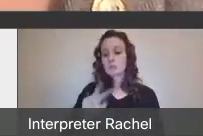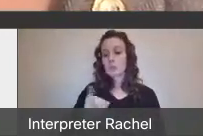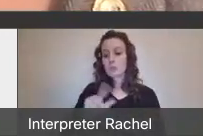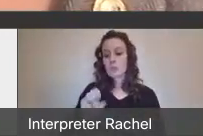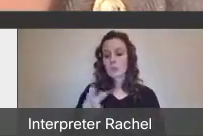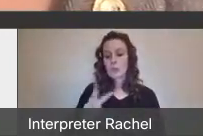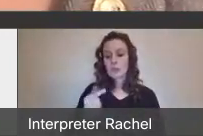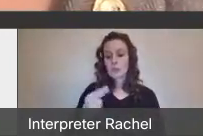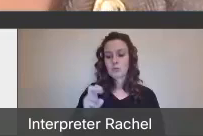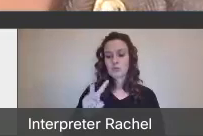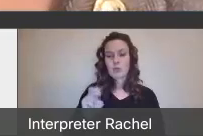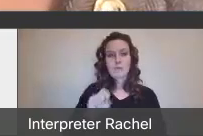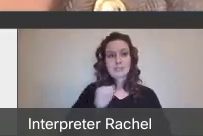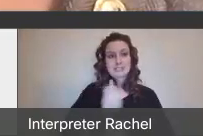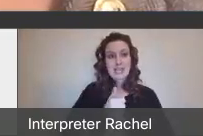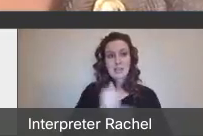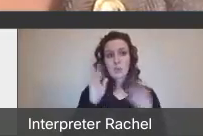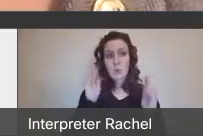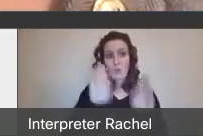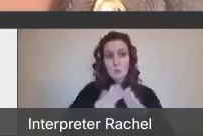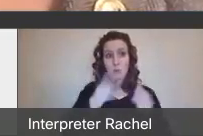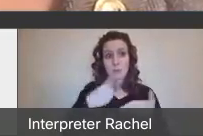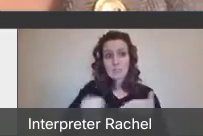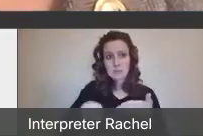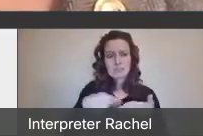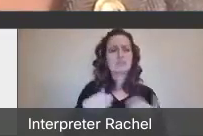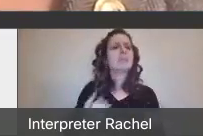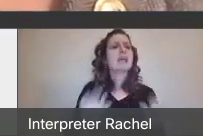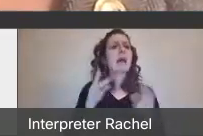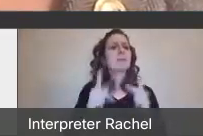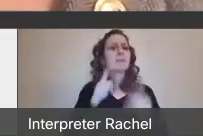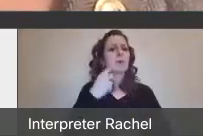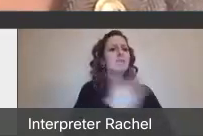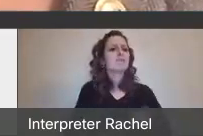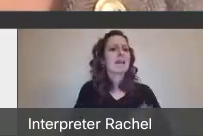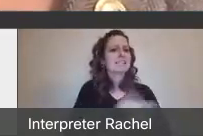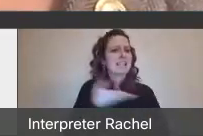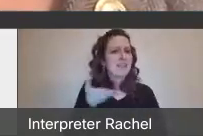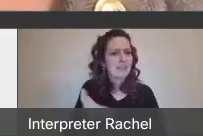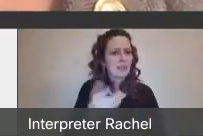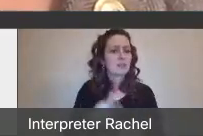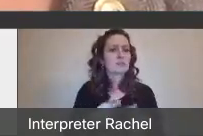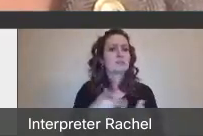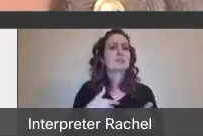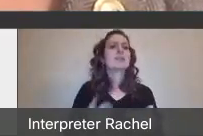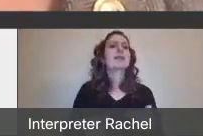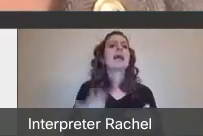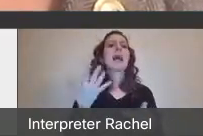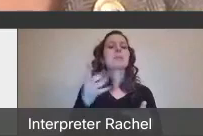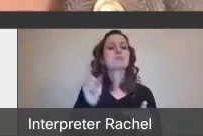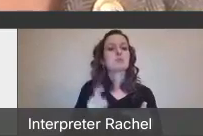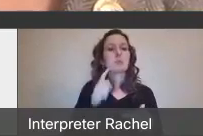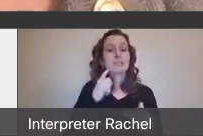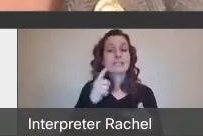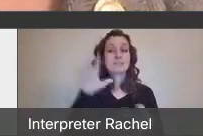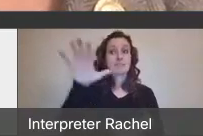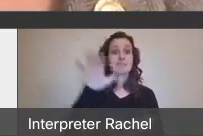next week. How many people do you expect to be able to vaccinate there and how much do you need your supply to increase before you open it?